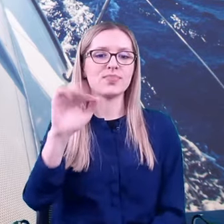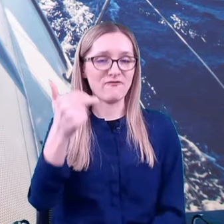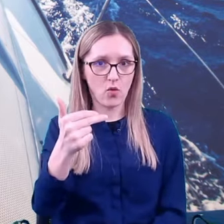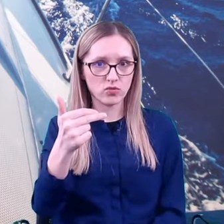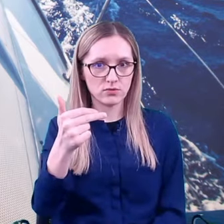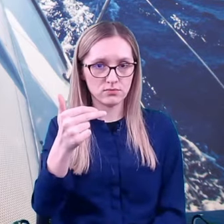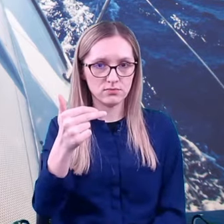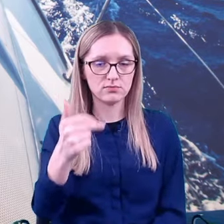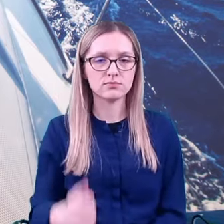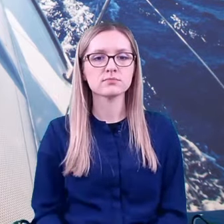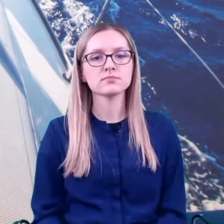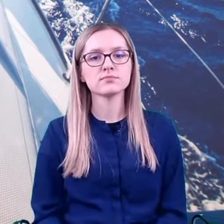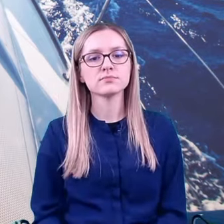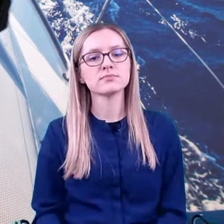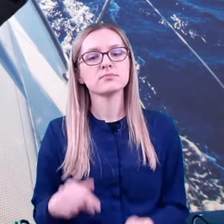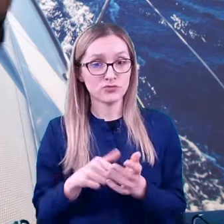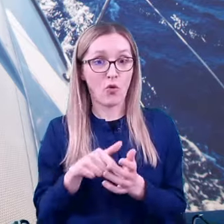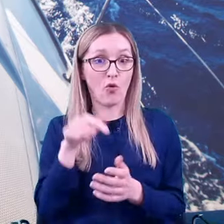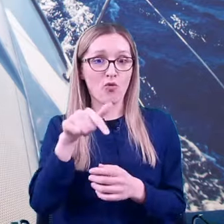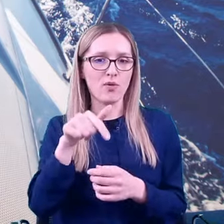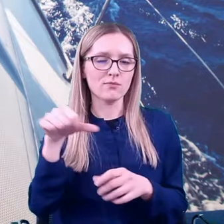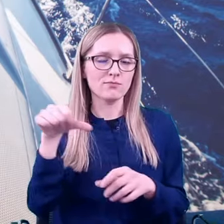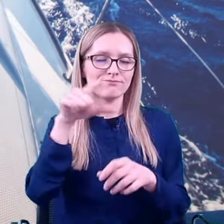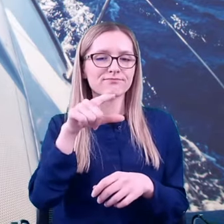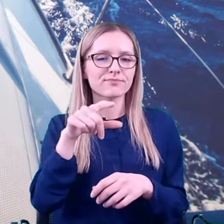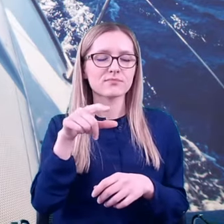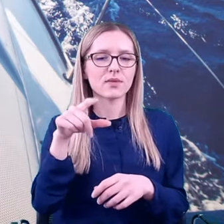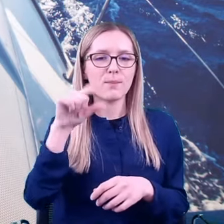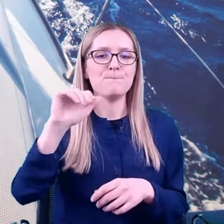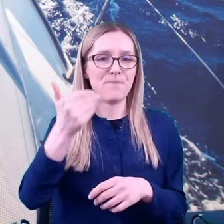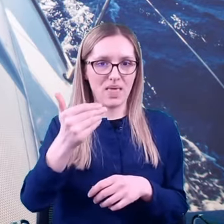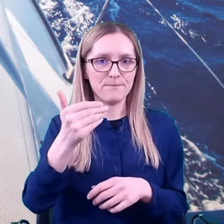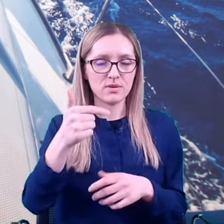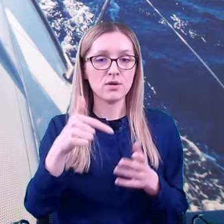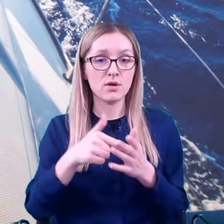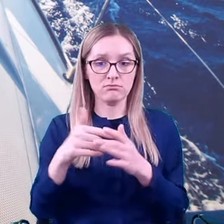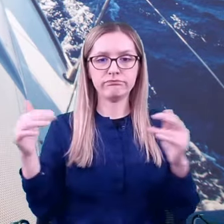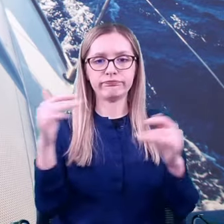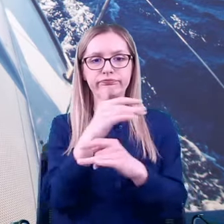PEM - Proton Exchange Membrane, thus protons will pass through it.